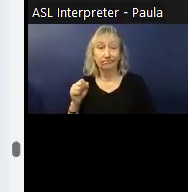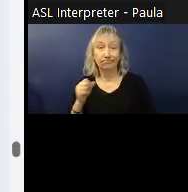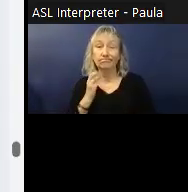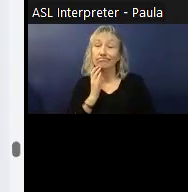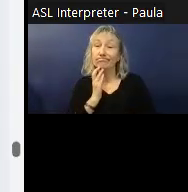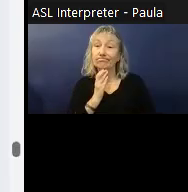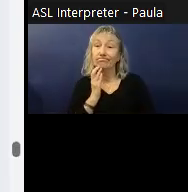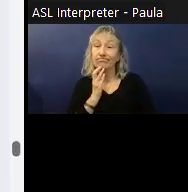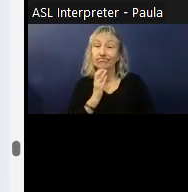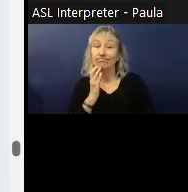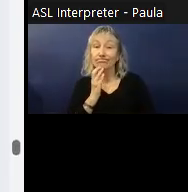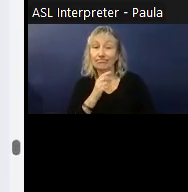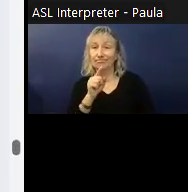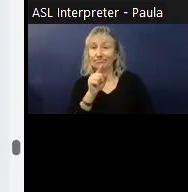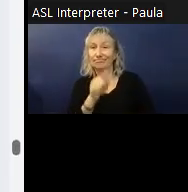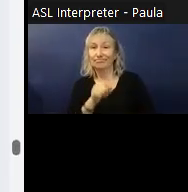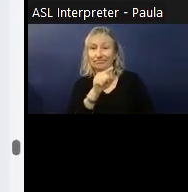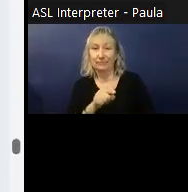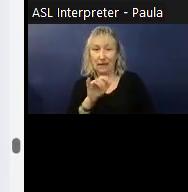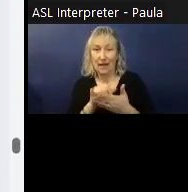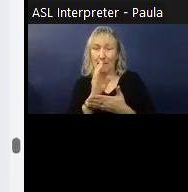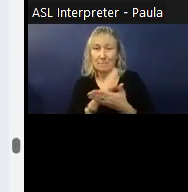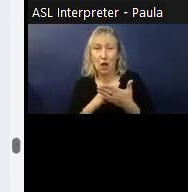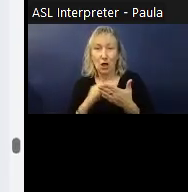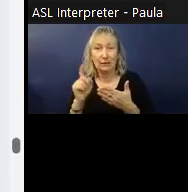clarifying to, to have more direction around informing